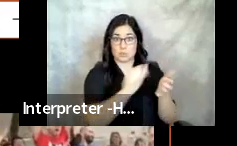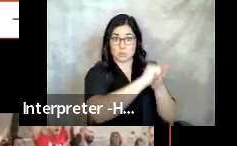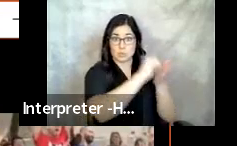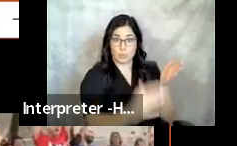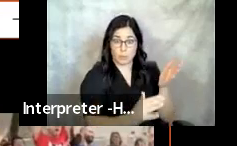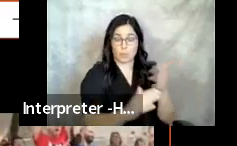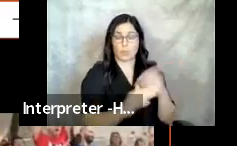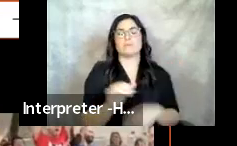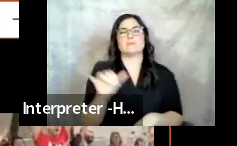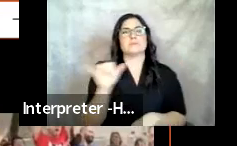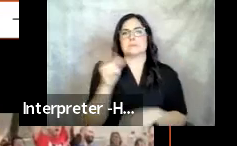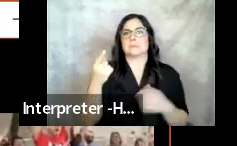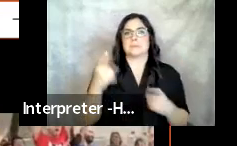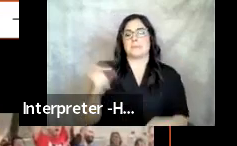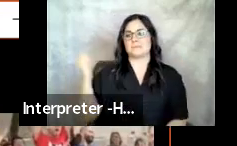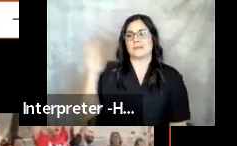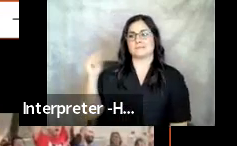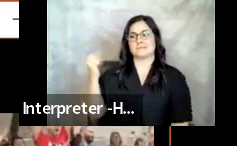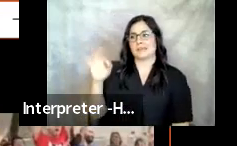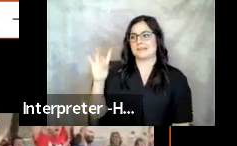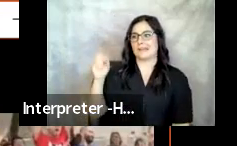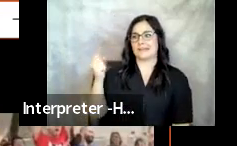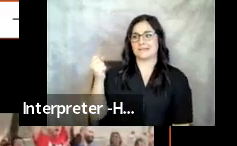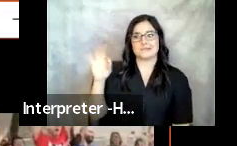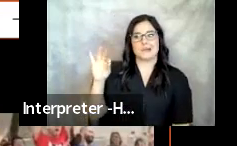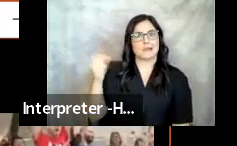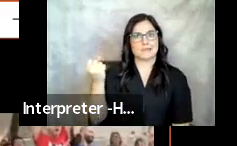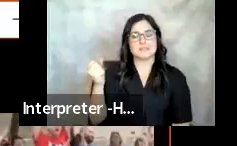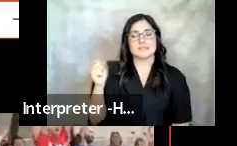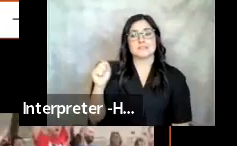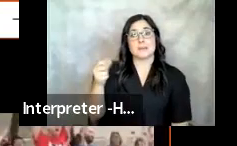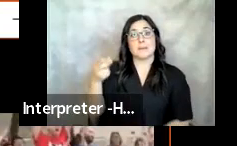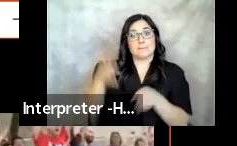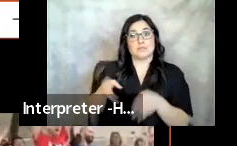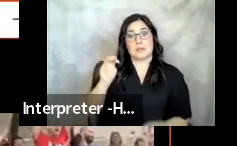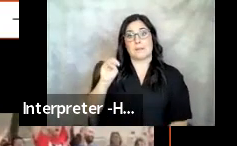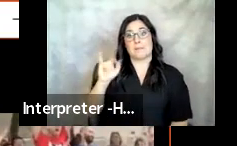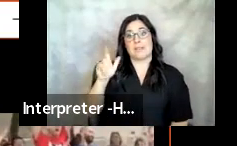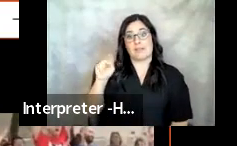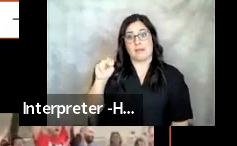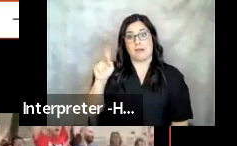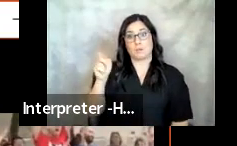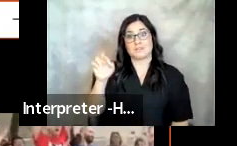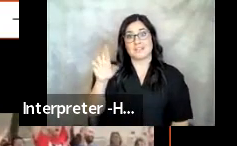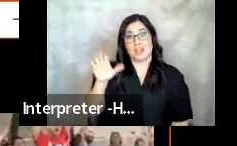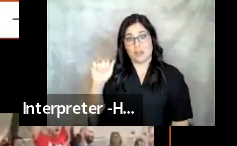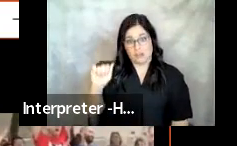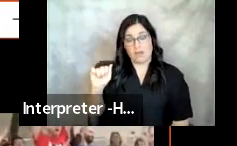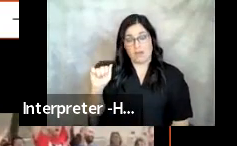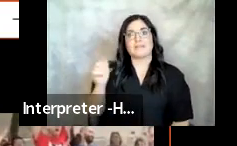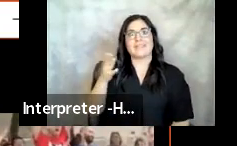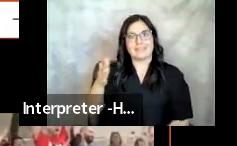Back in the 1980s and early nineties, people like Milan Kundera tore. Down the statues of Stalin and Lenin.